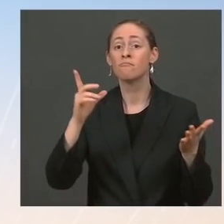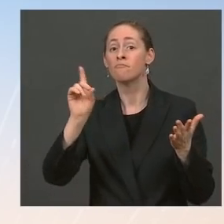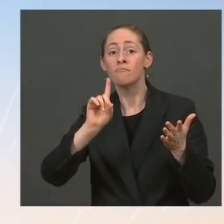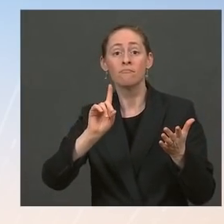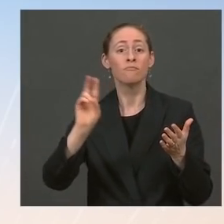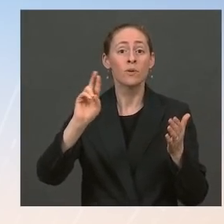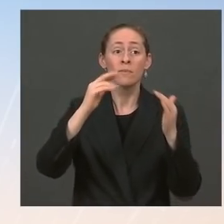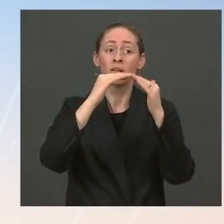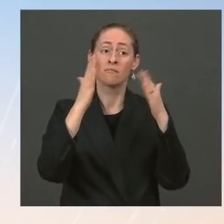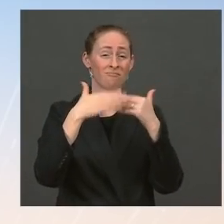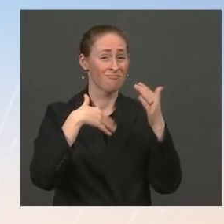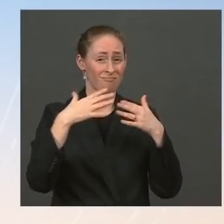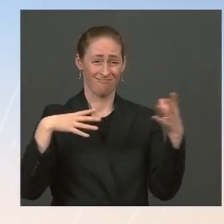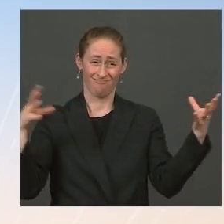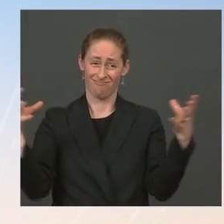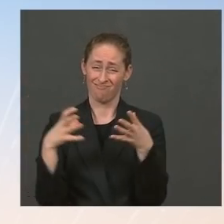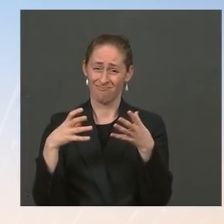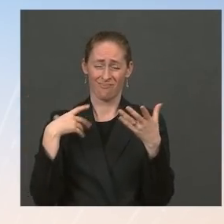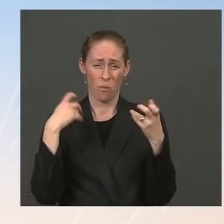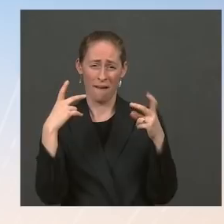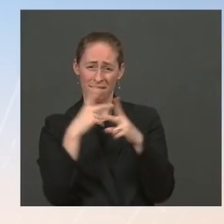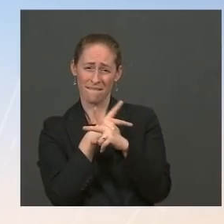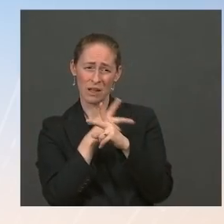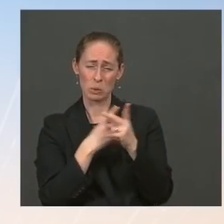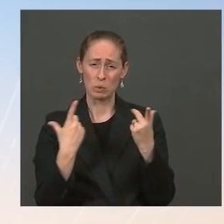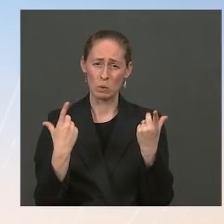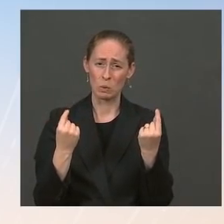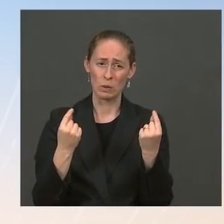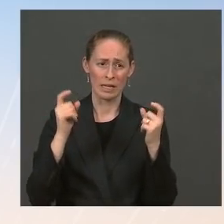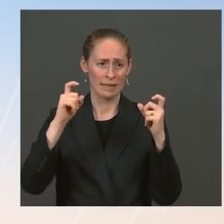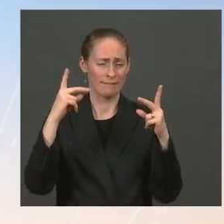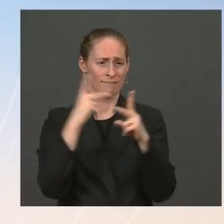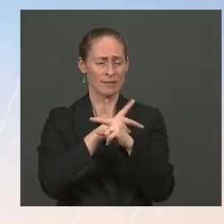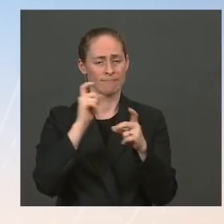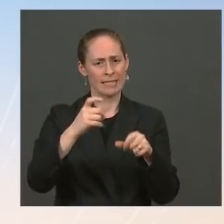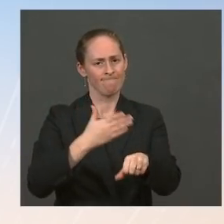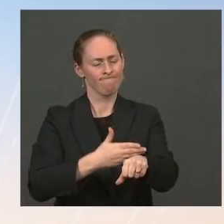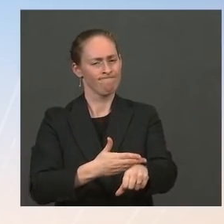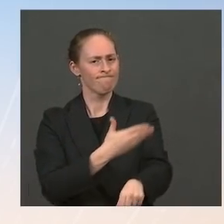moving forward on long-overdue immigration reform. The Press: But, you know, in the meantime, the legislation has stalled in Congress.